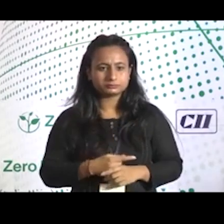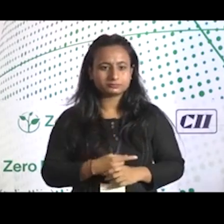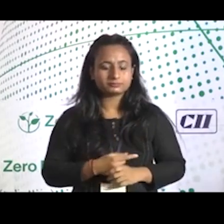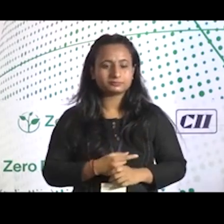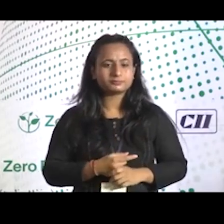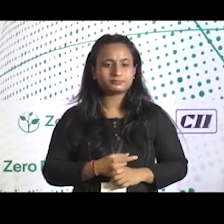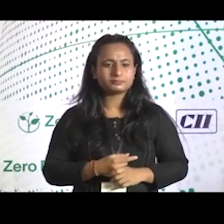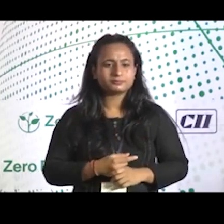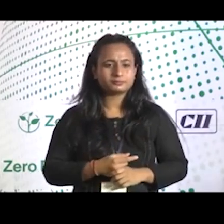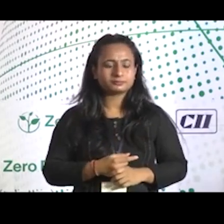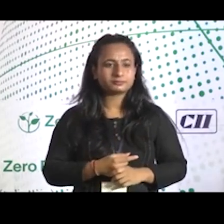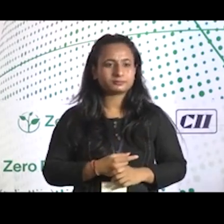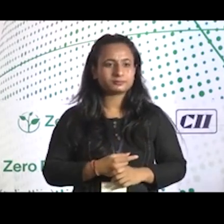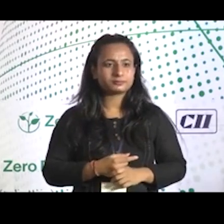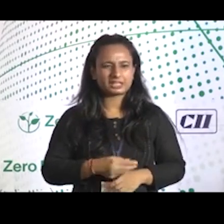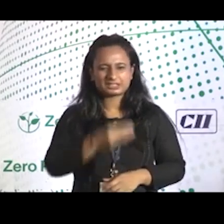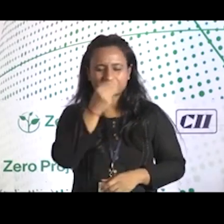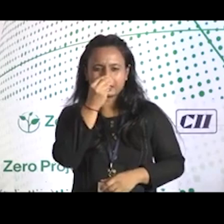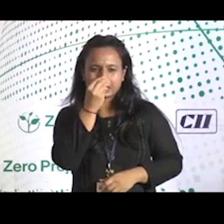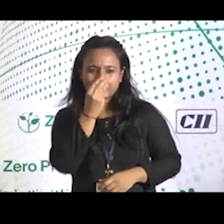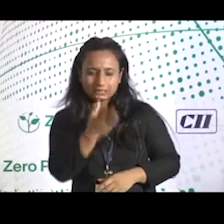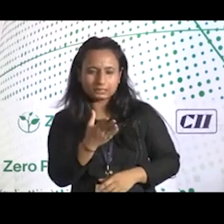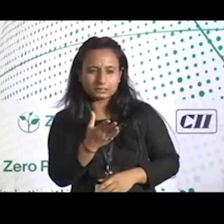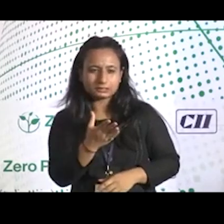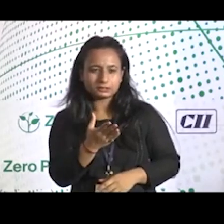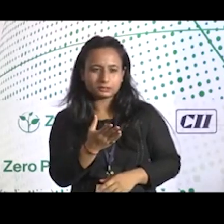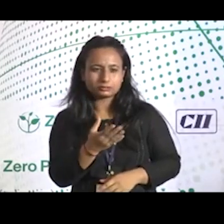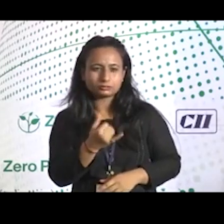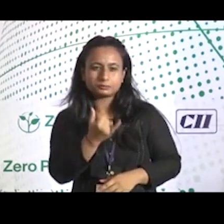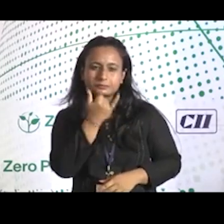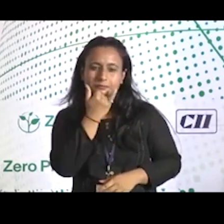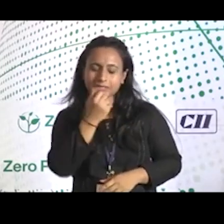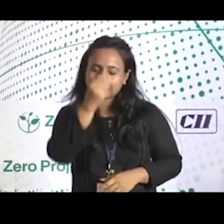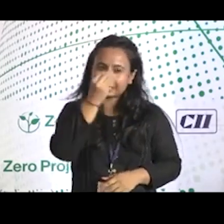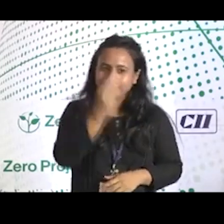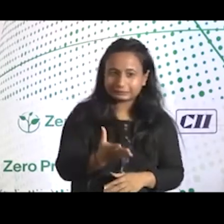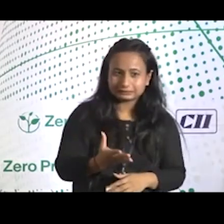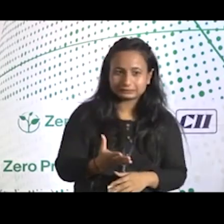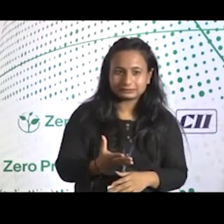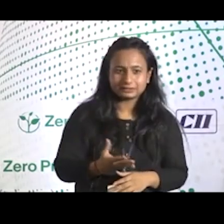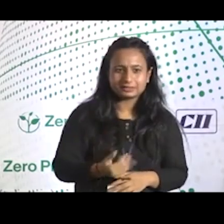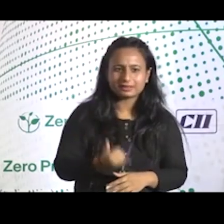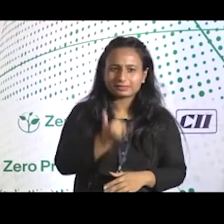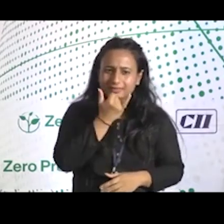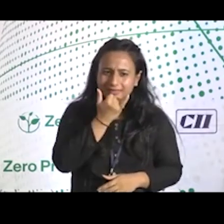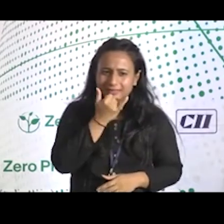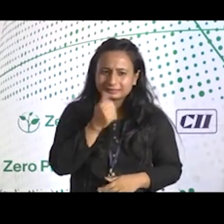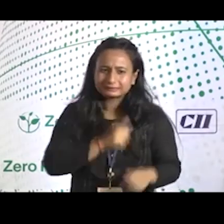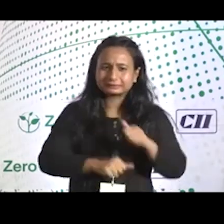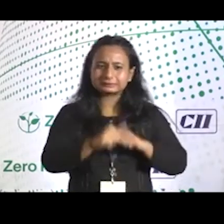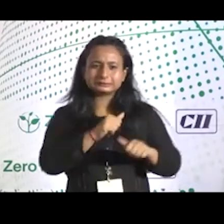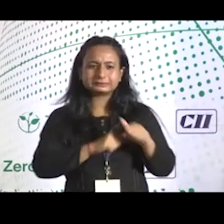because it's very easy to do the wrong thing and then then retreat into your shell because your first investment did not work.